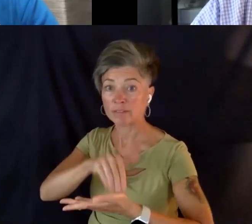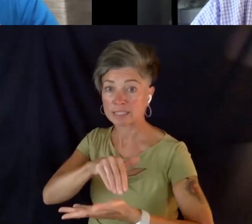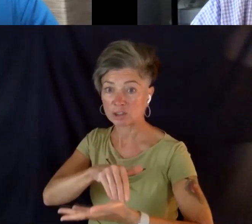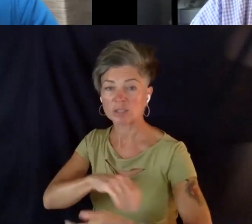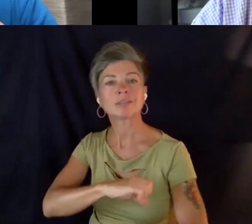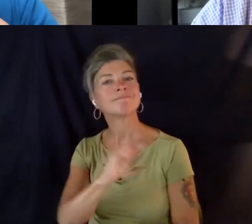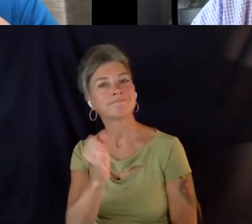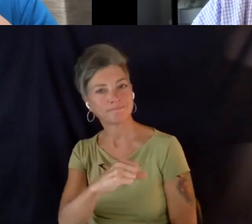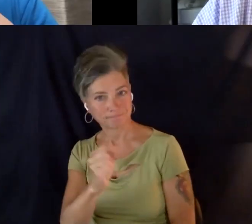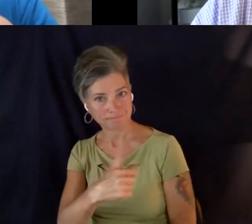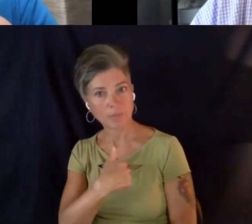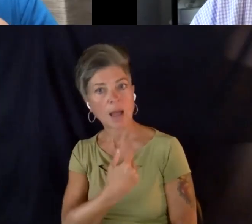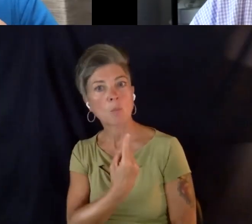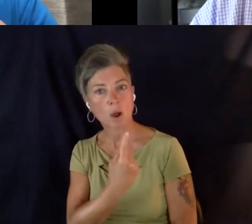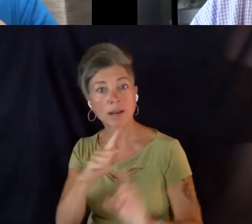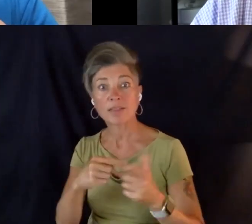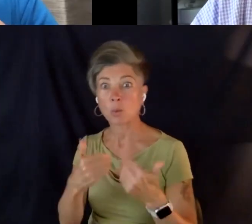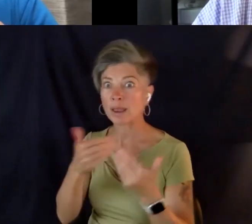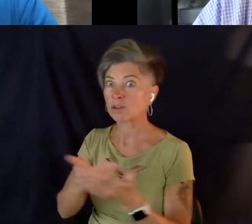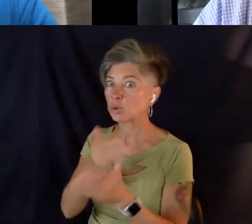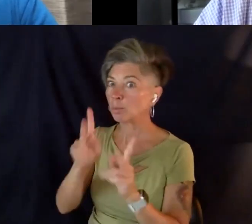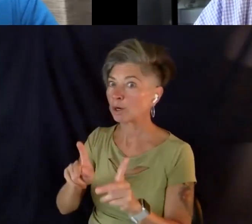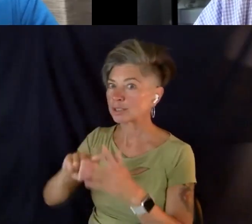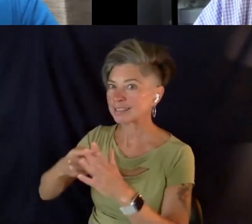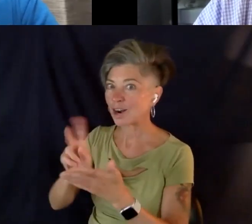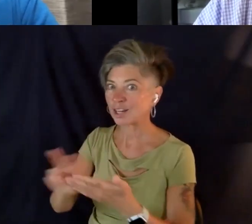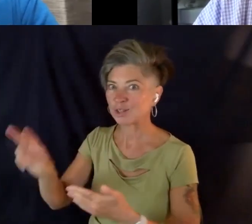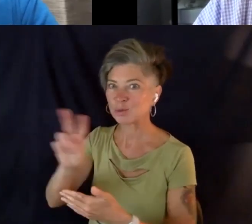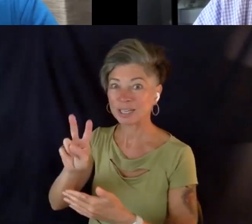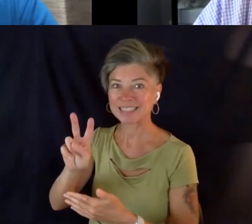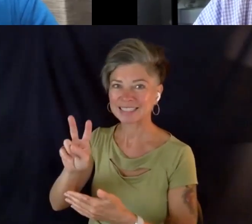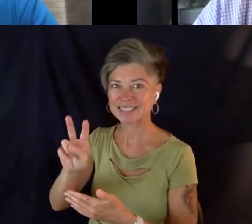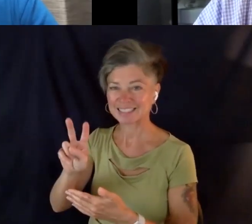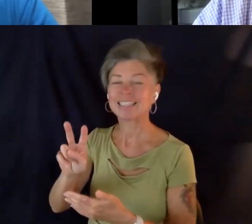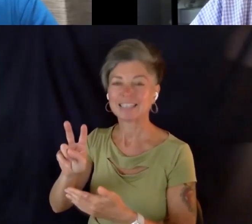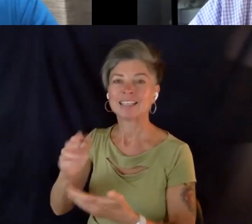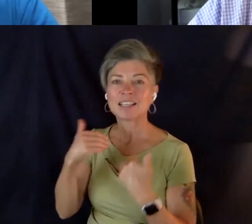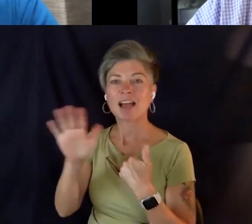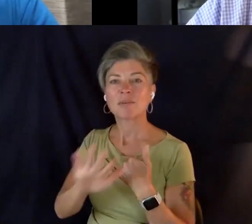actually have someone starting in two weeks. So we have about three people that act